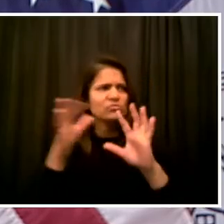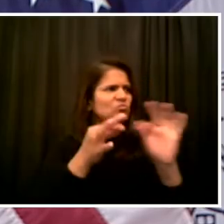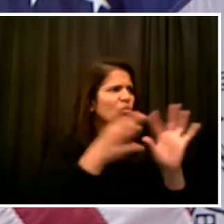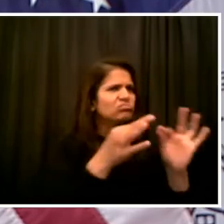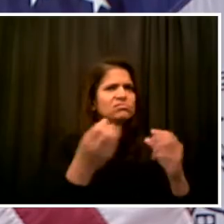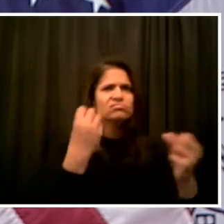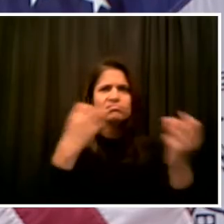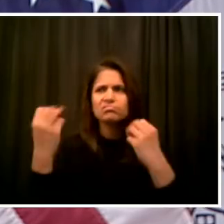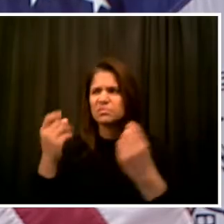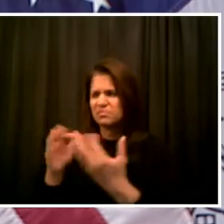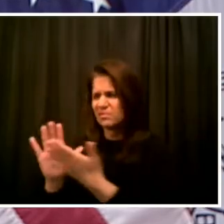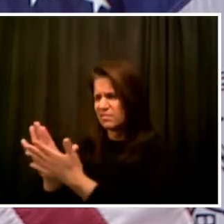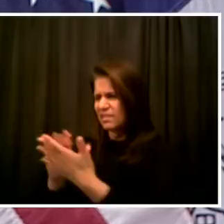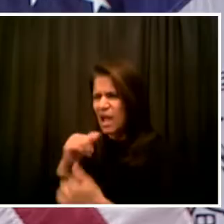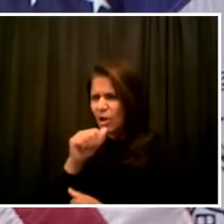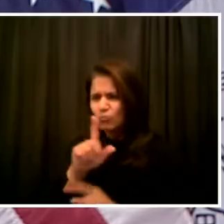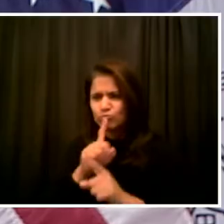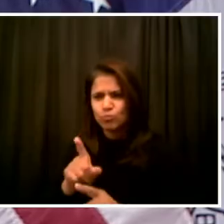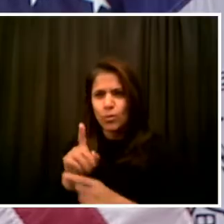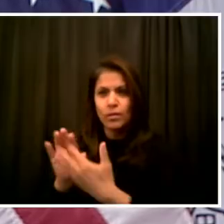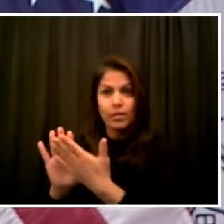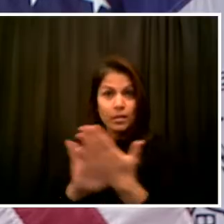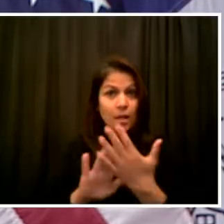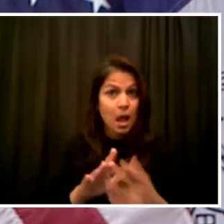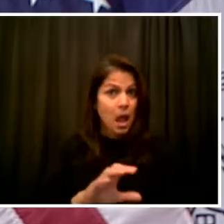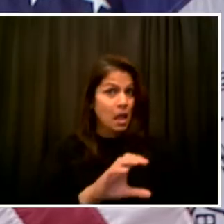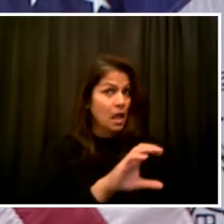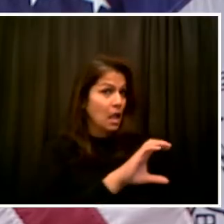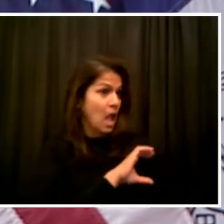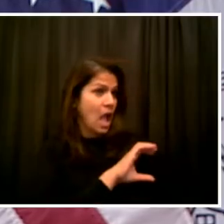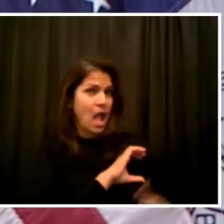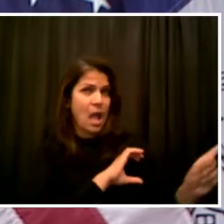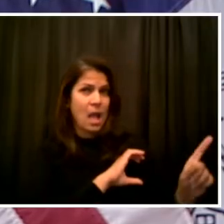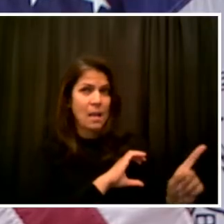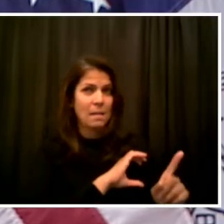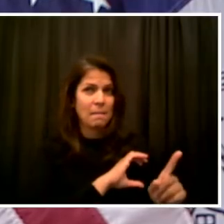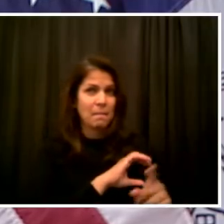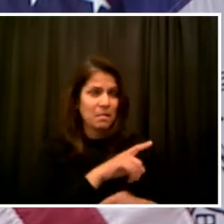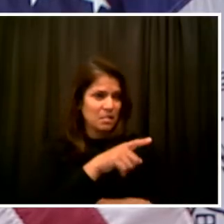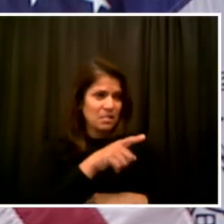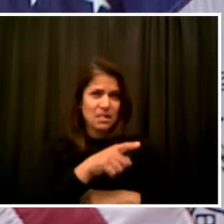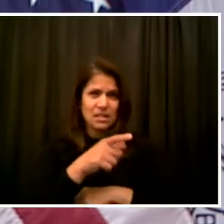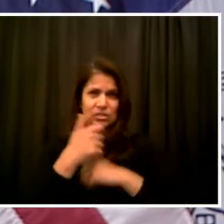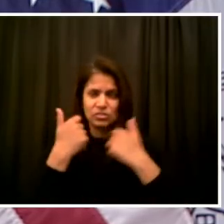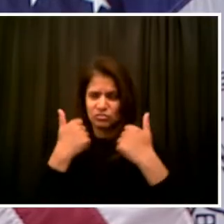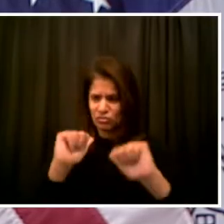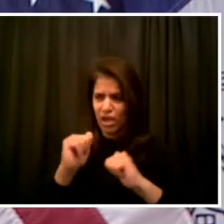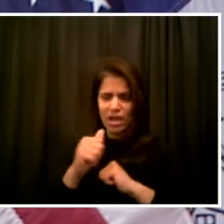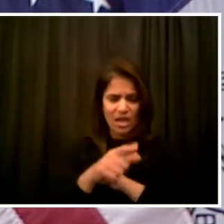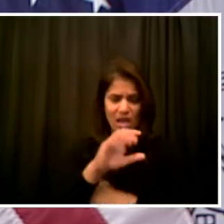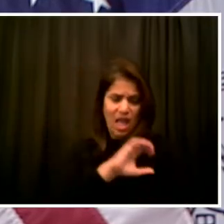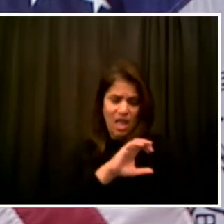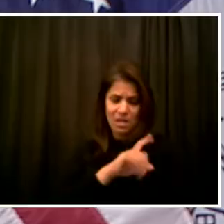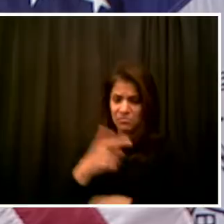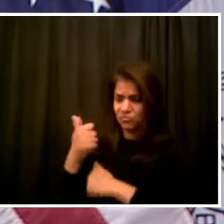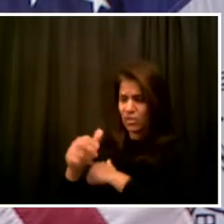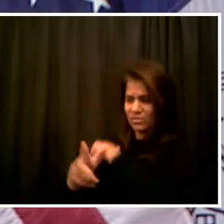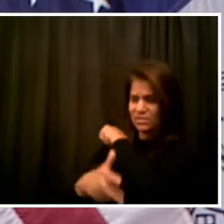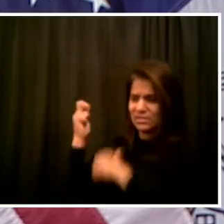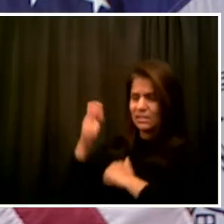MEN DEER MASKS OTHERWISE MEANT FOR HEALTH CARE WORKS ERWHCHI